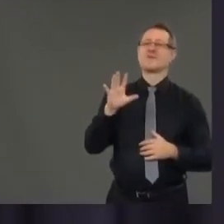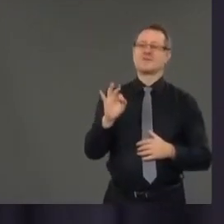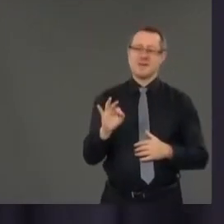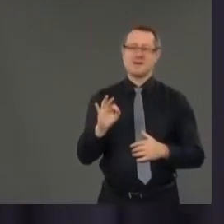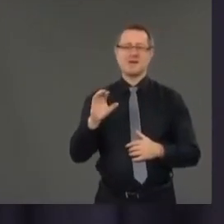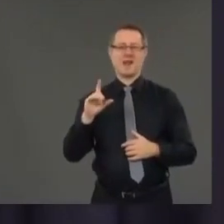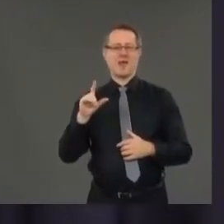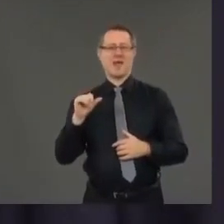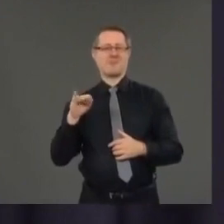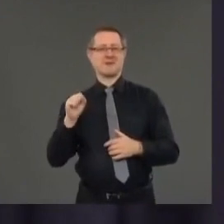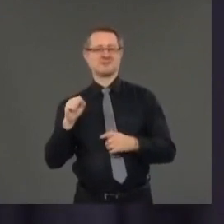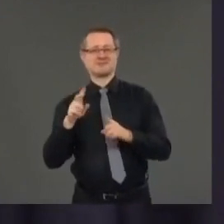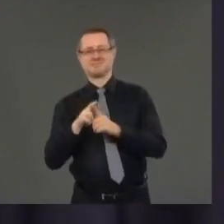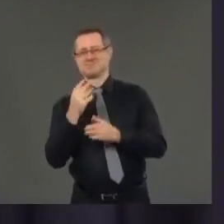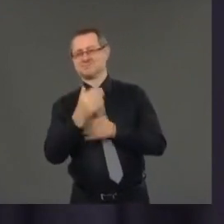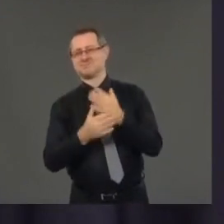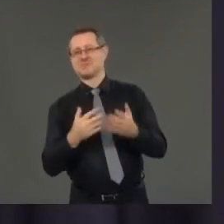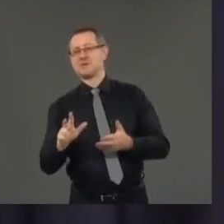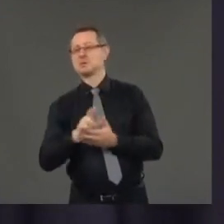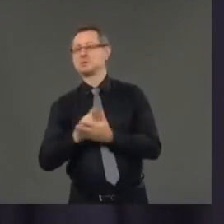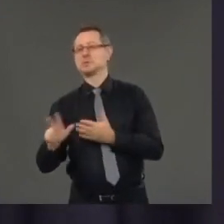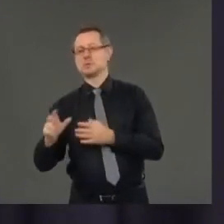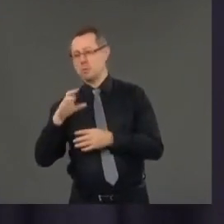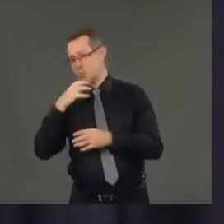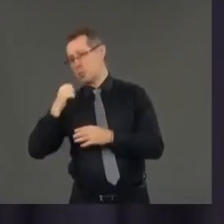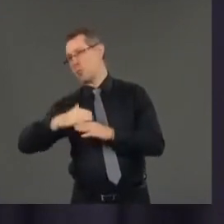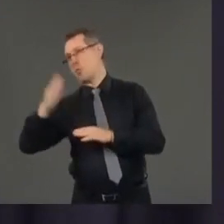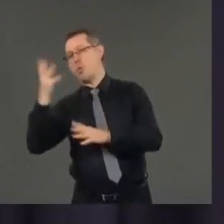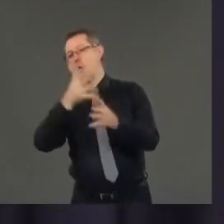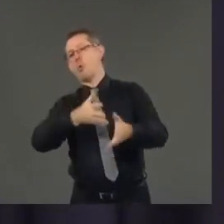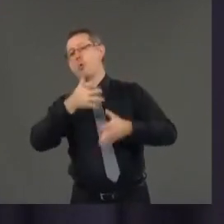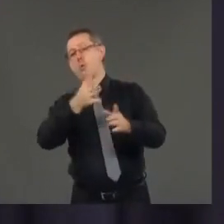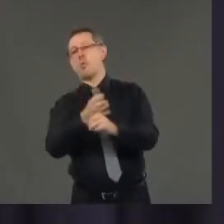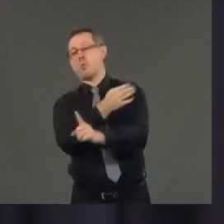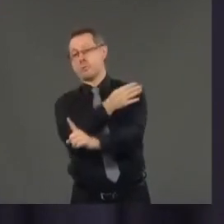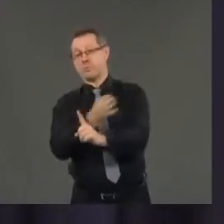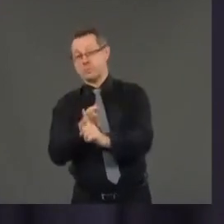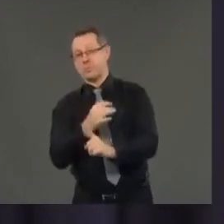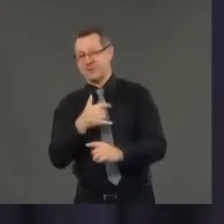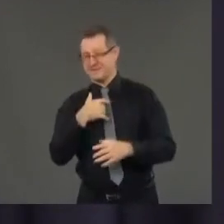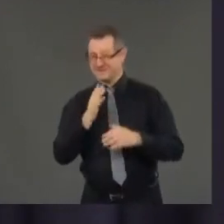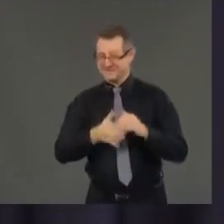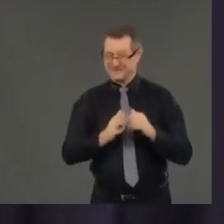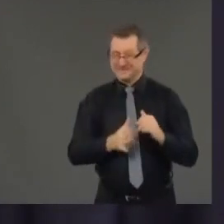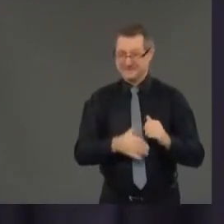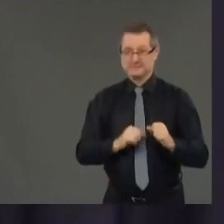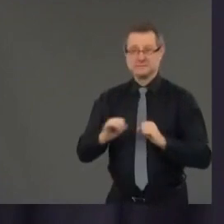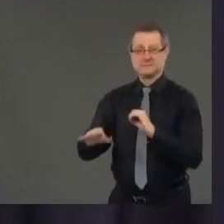MORE TIME TO PROCESS AND GET MONEY OUT THE DOOR.